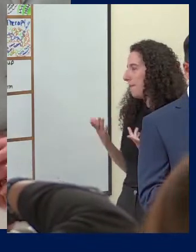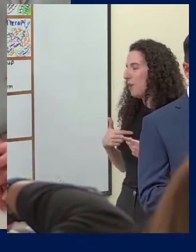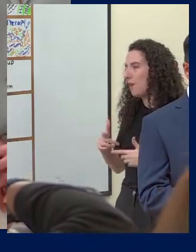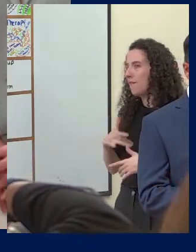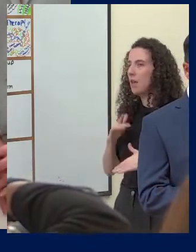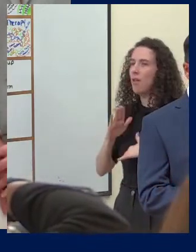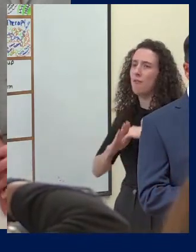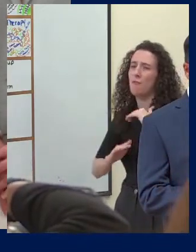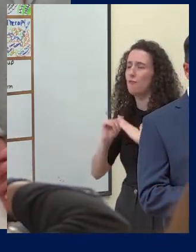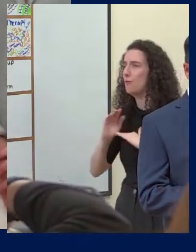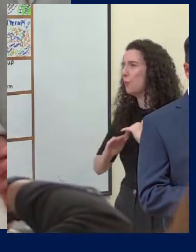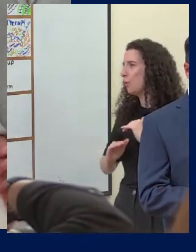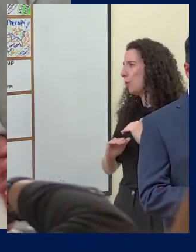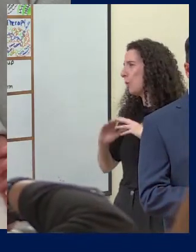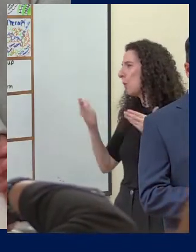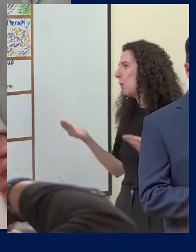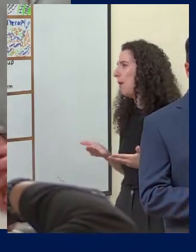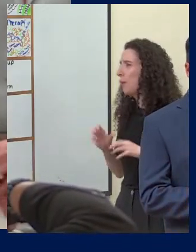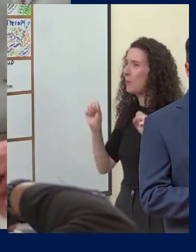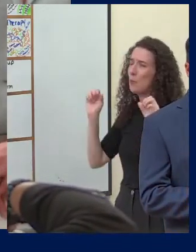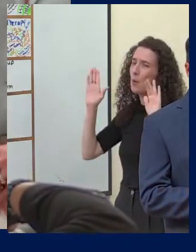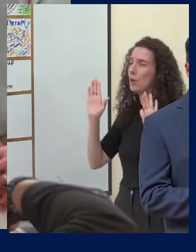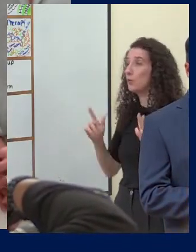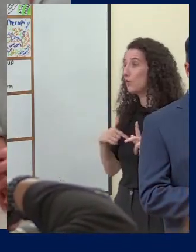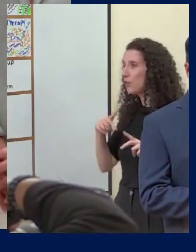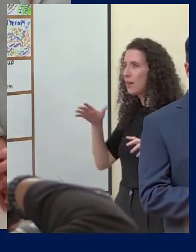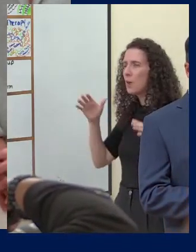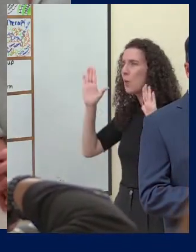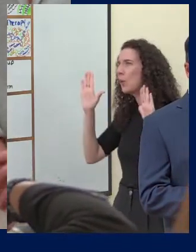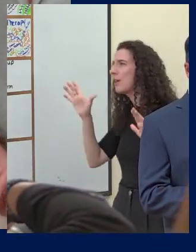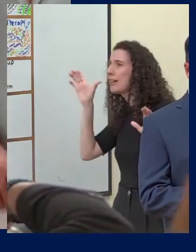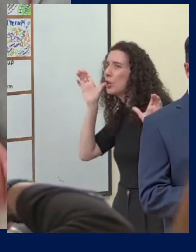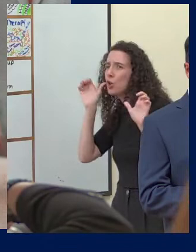It has been wonderful to hear about the range of programs and the ways in which they are